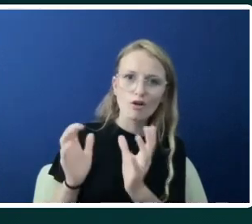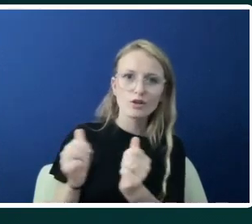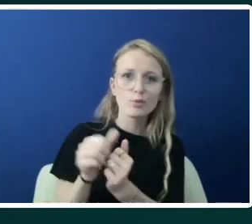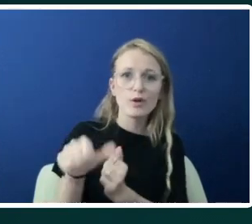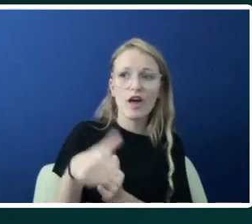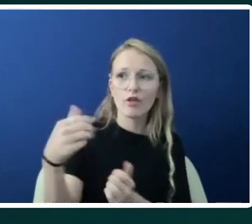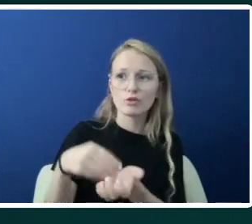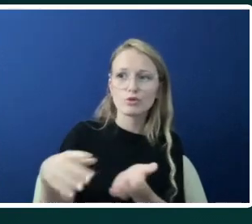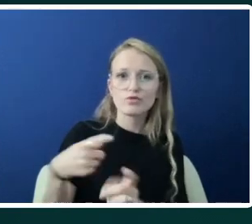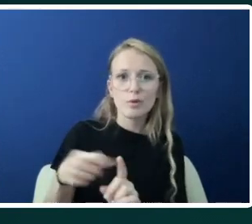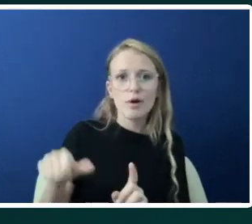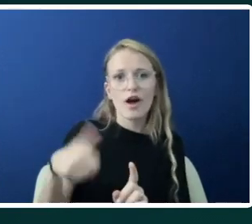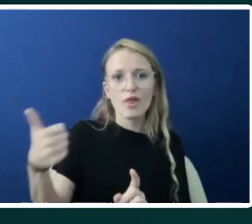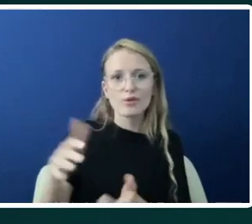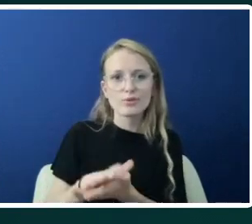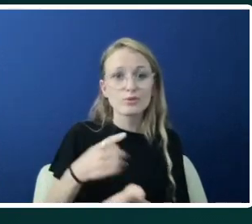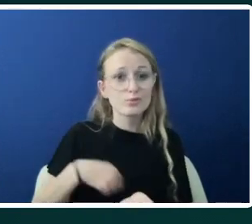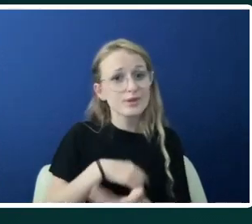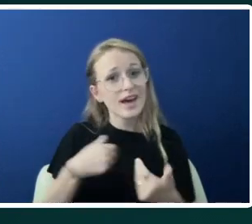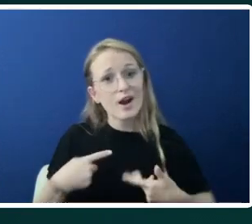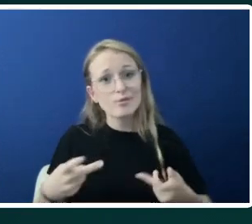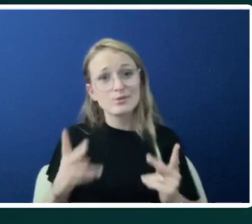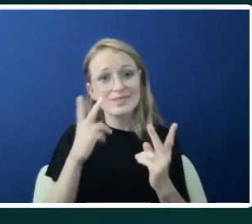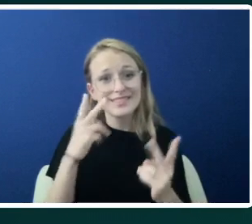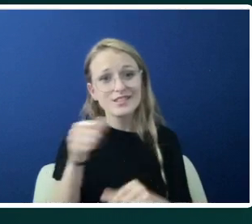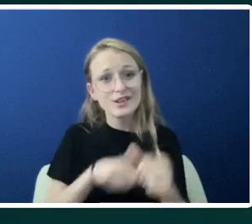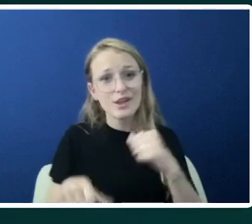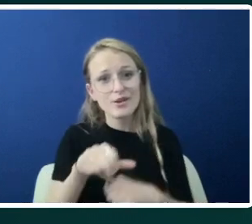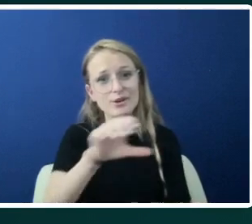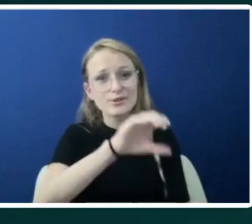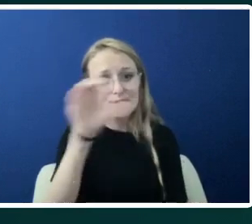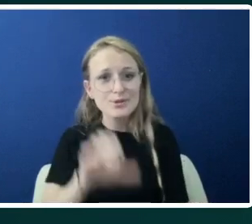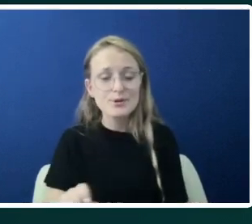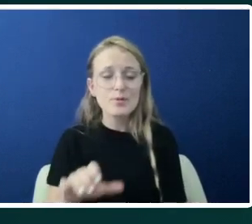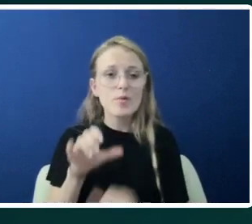we actually got an opportunity to see each other on Zoom. And so, seeing them live and,